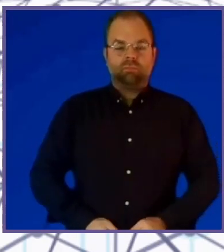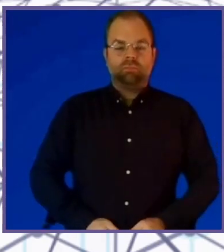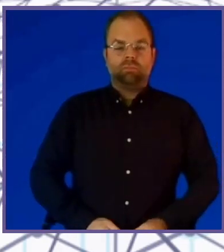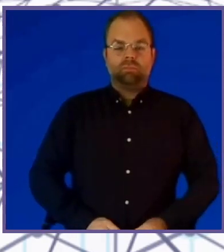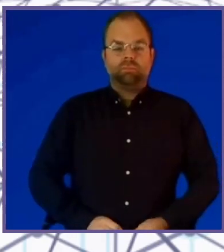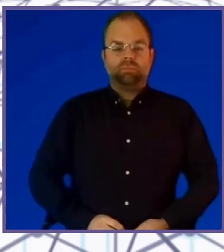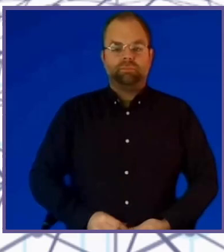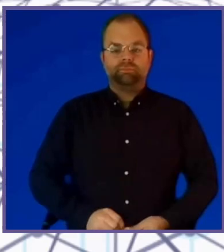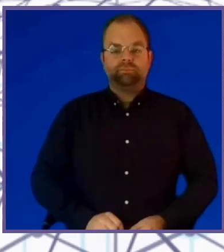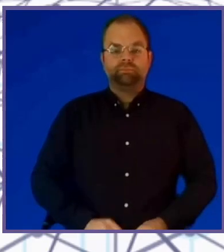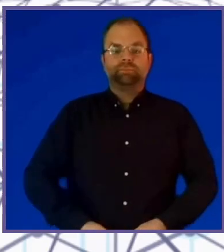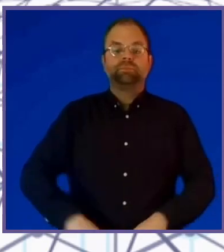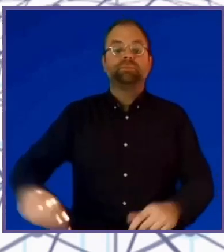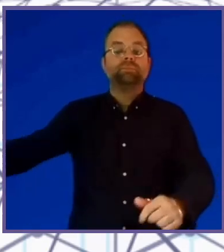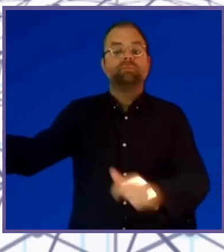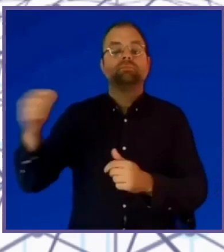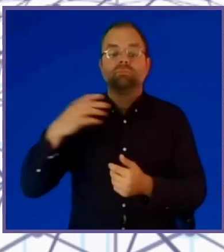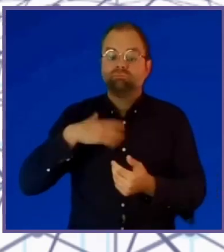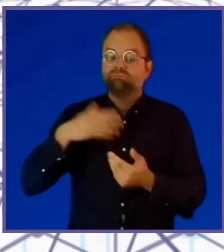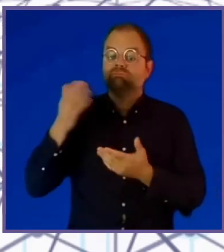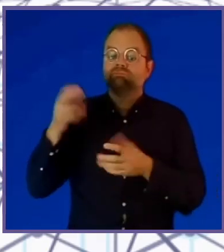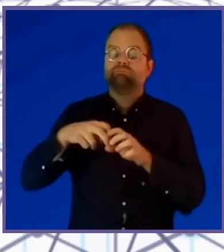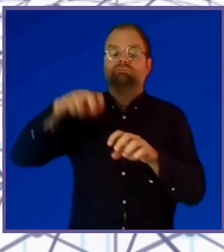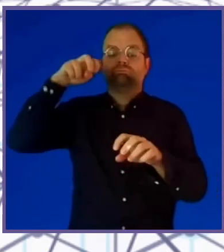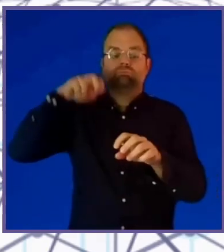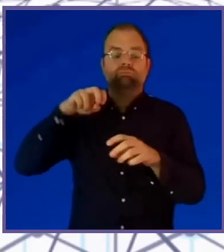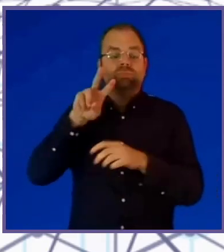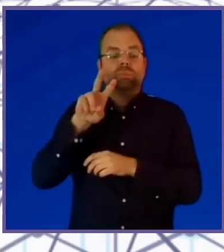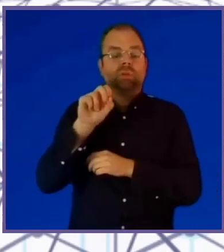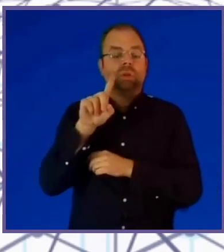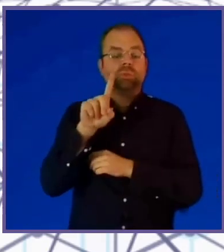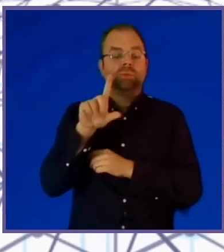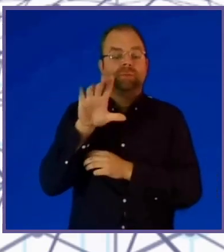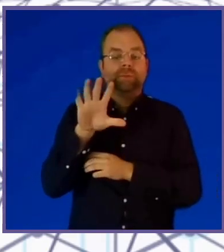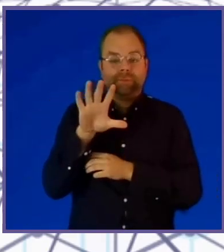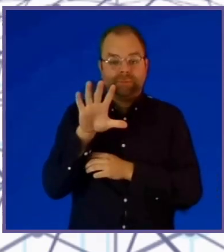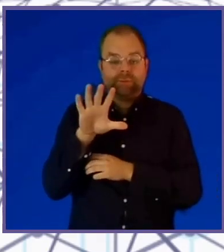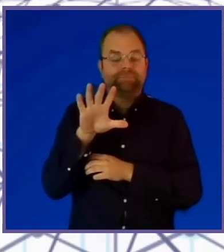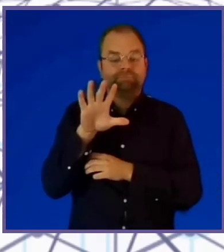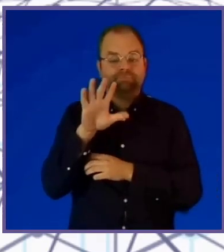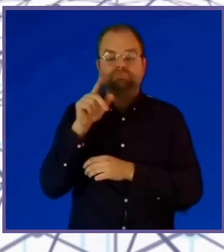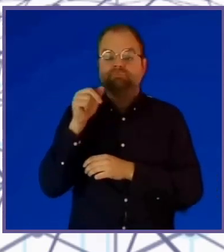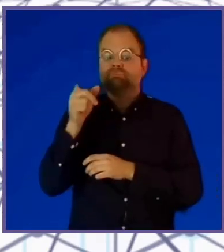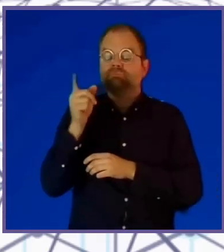So I left my comfy news off in New Delhi and returned back home.